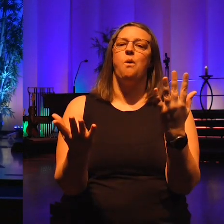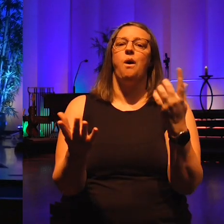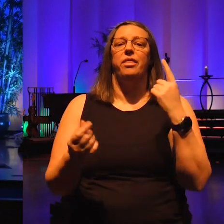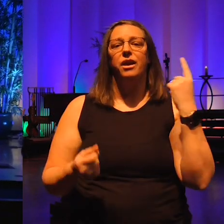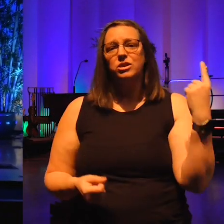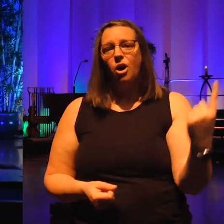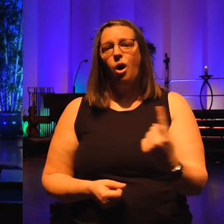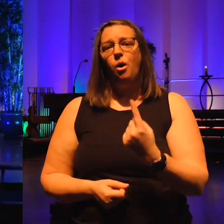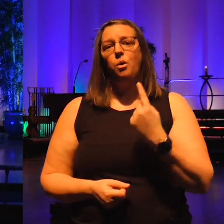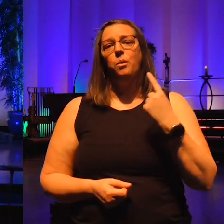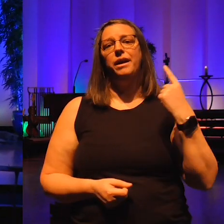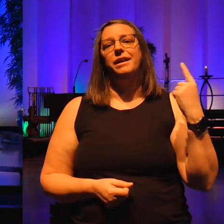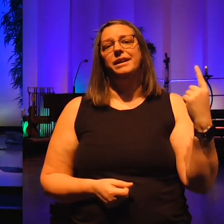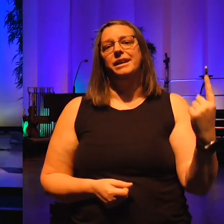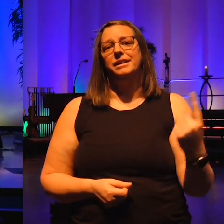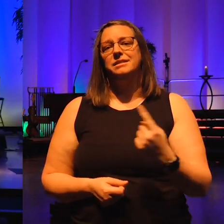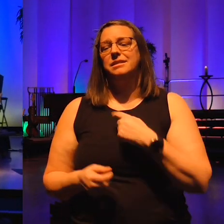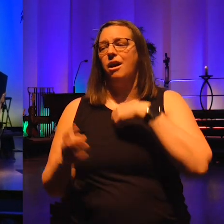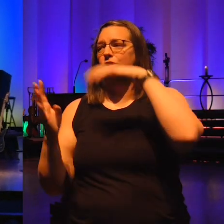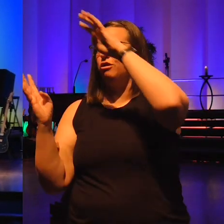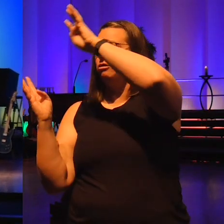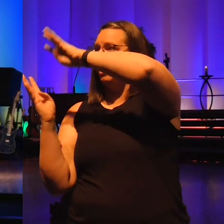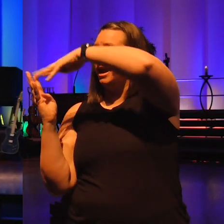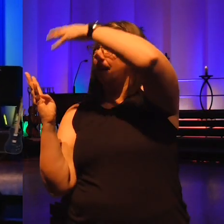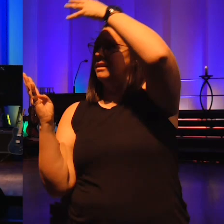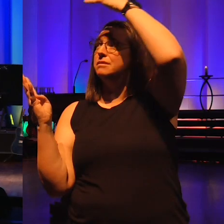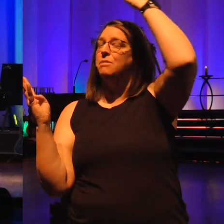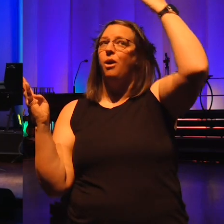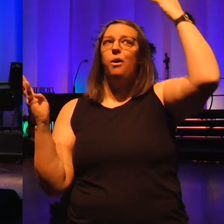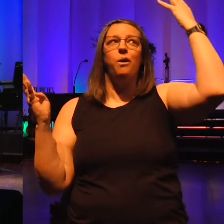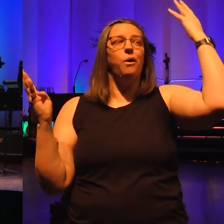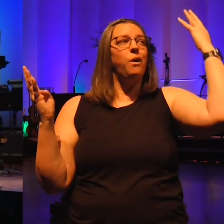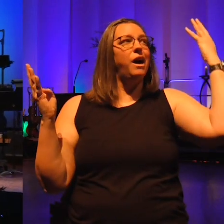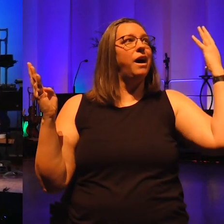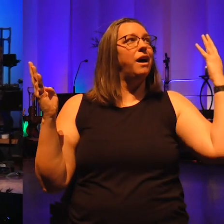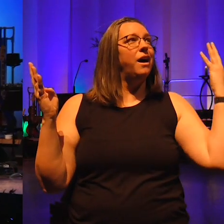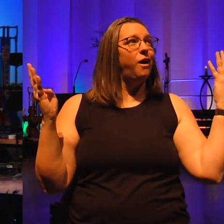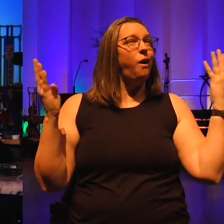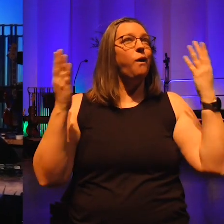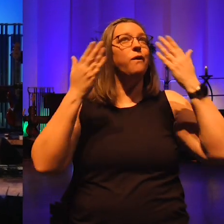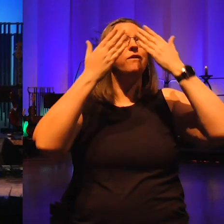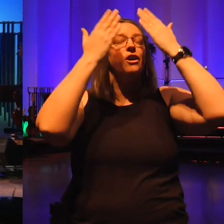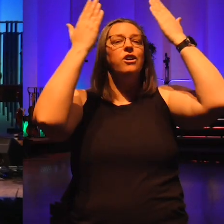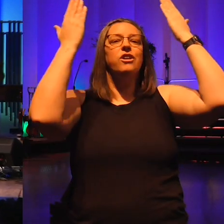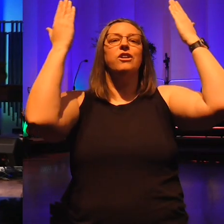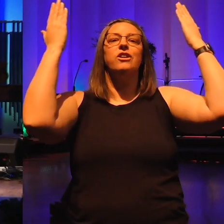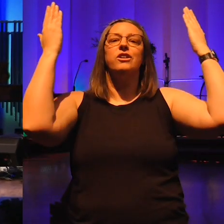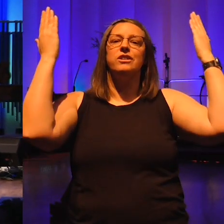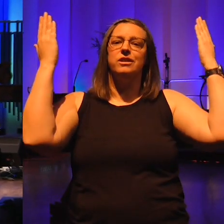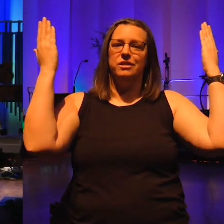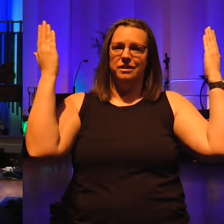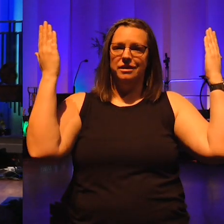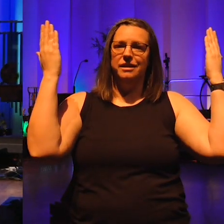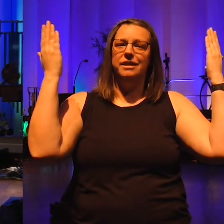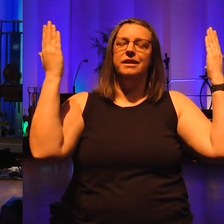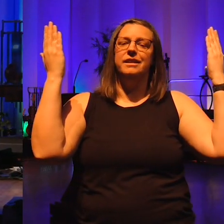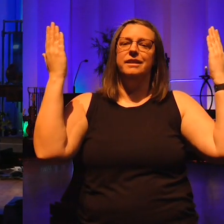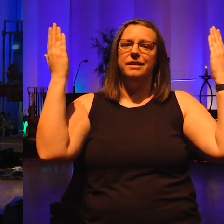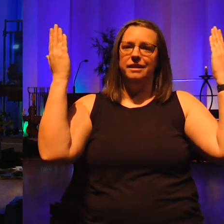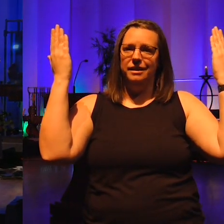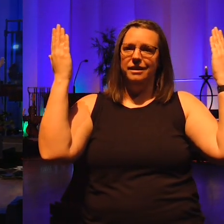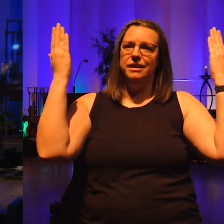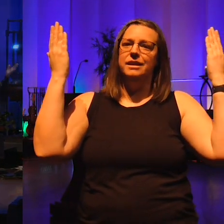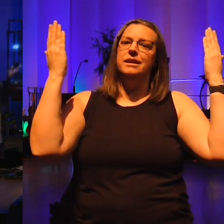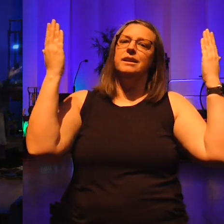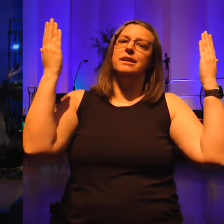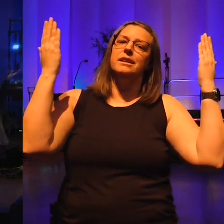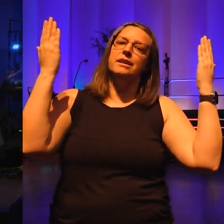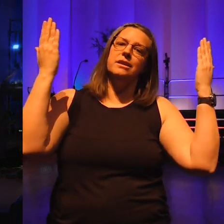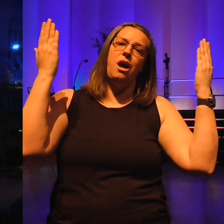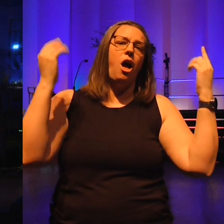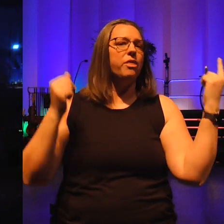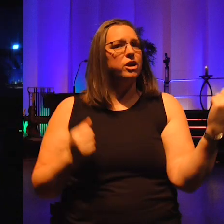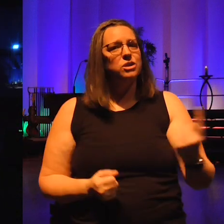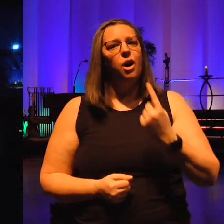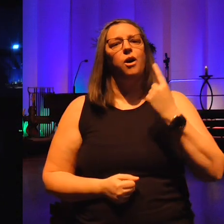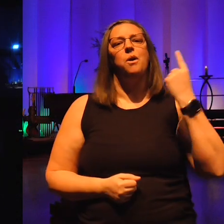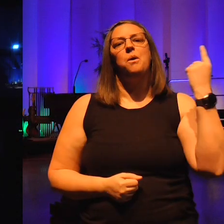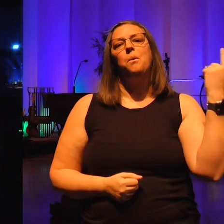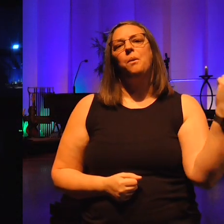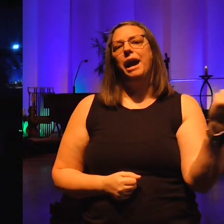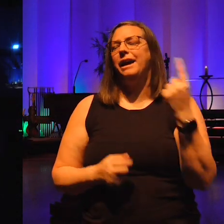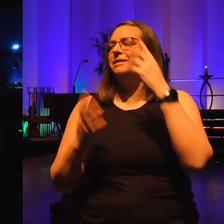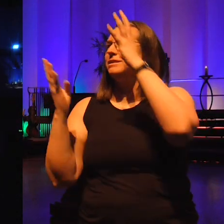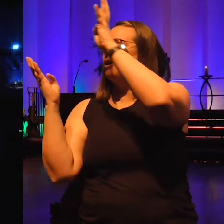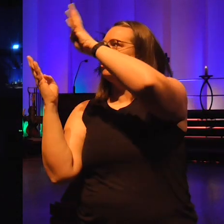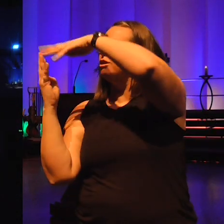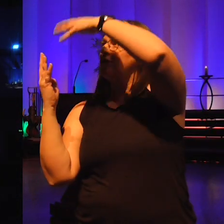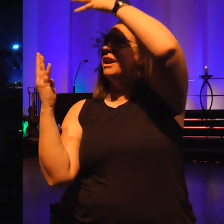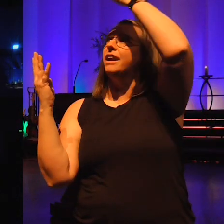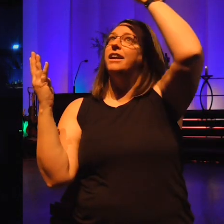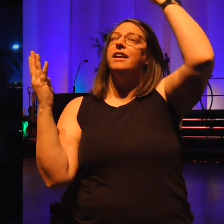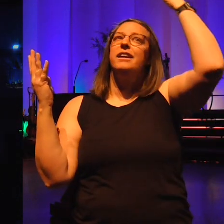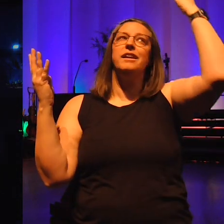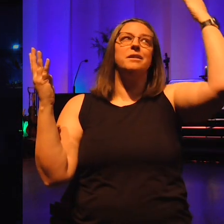always been a rainbow hanging over your head there's always been a rainbow hanging